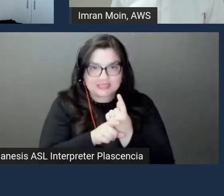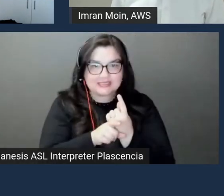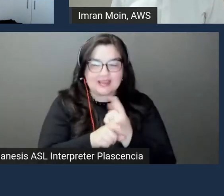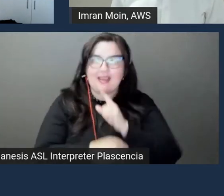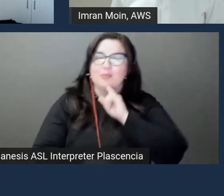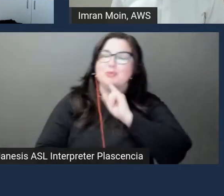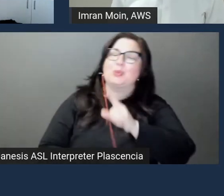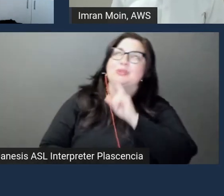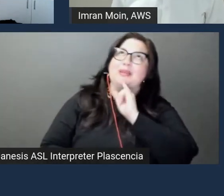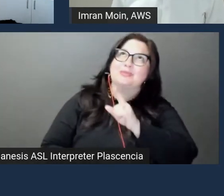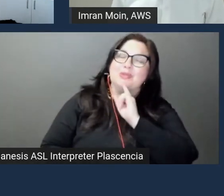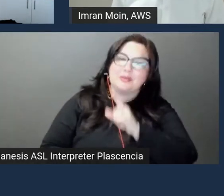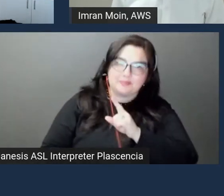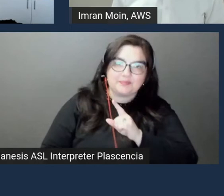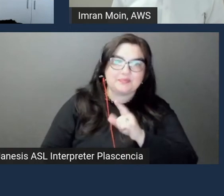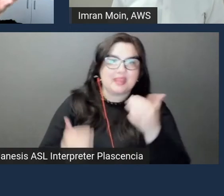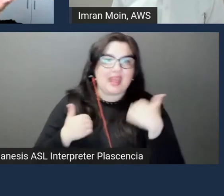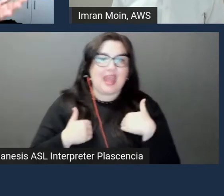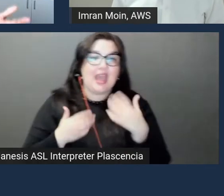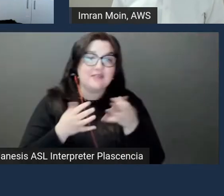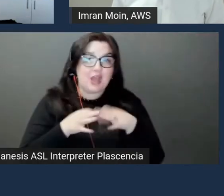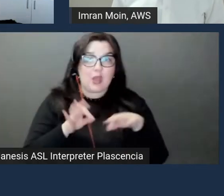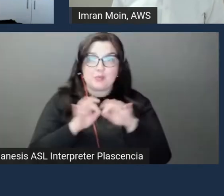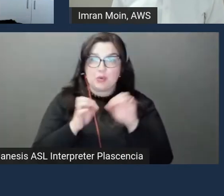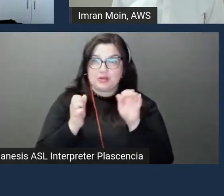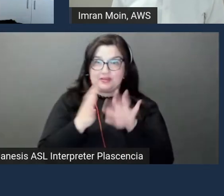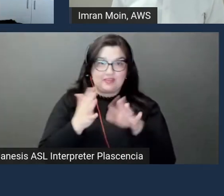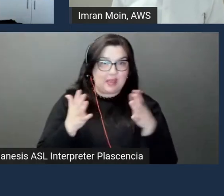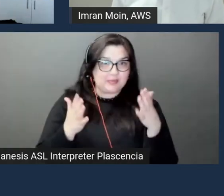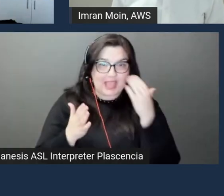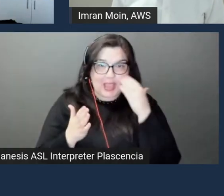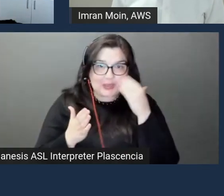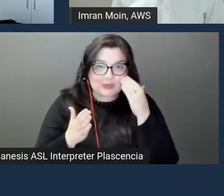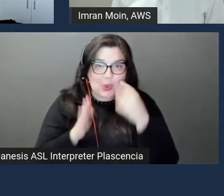(speaking faintly) feedback since wrapping up the demo, it is very important.